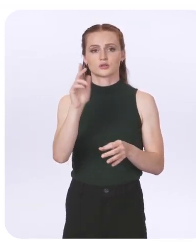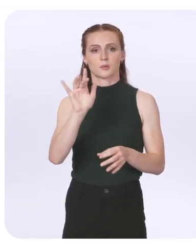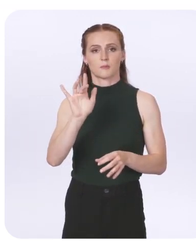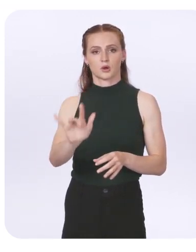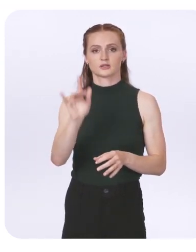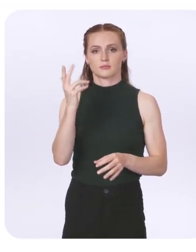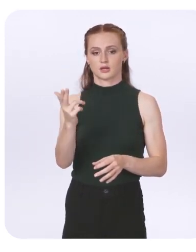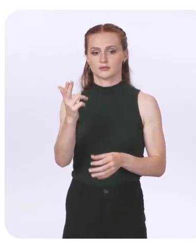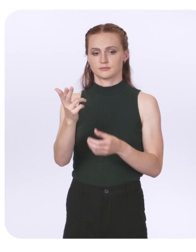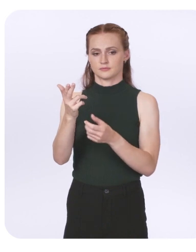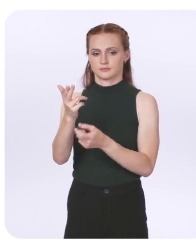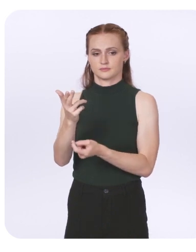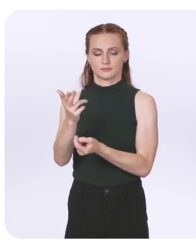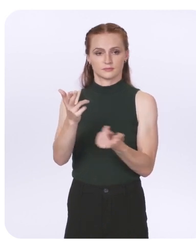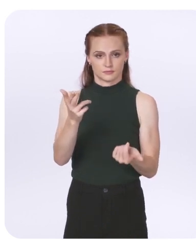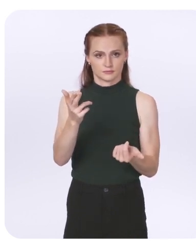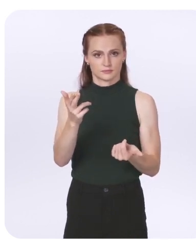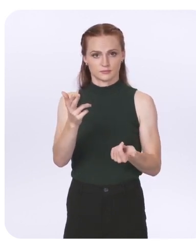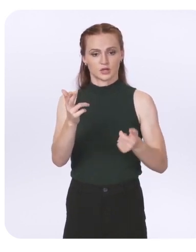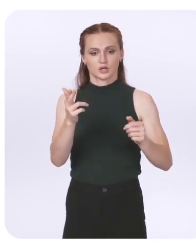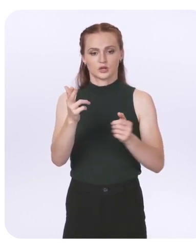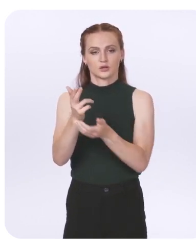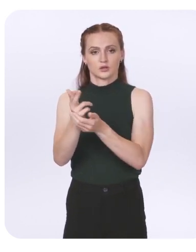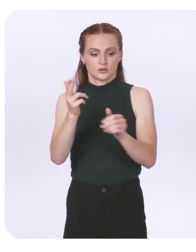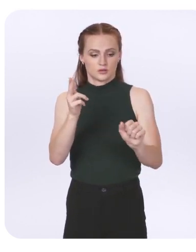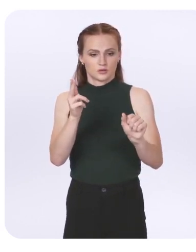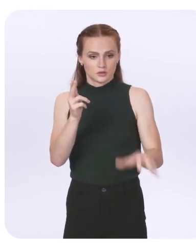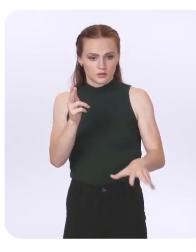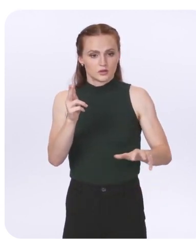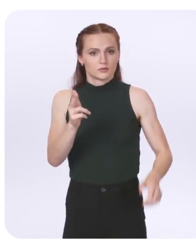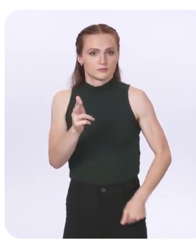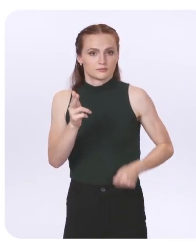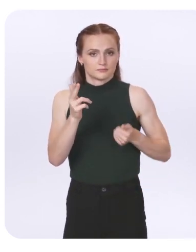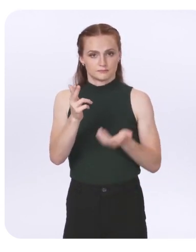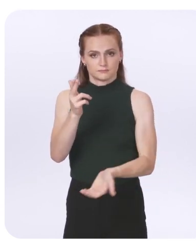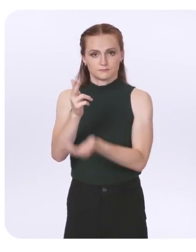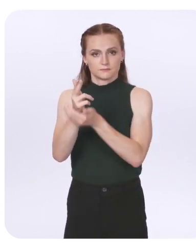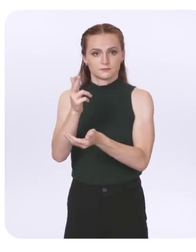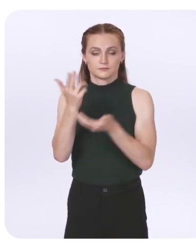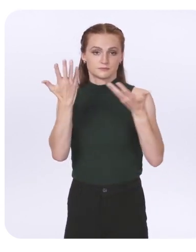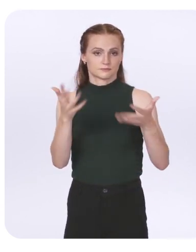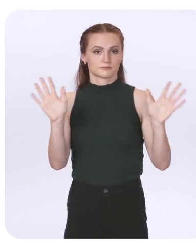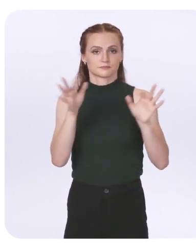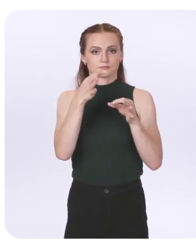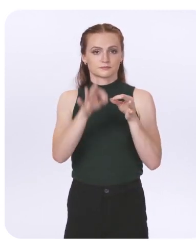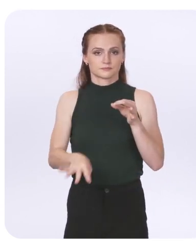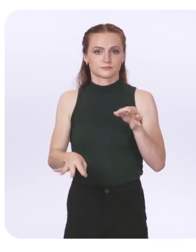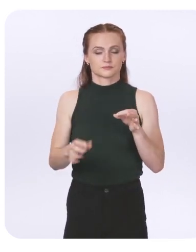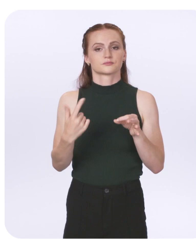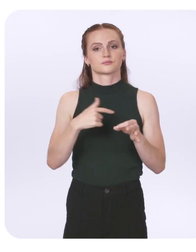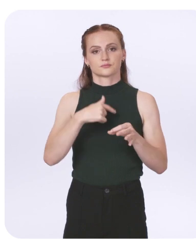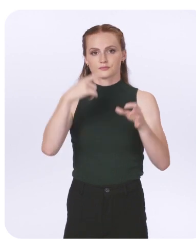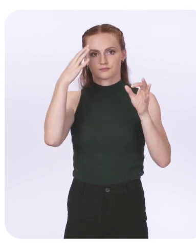Grab a new one, move it, slam it in, and you’re done. Now we deliberately avoid complicated reloads